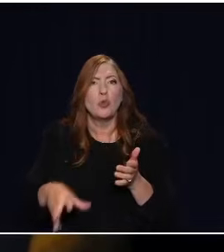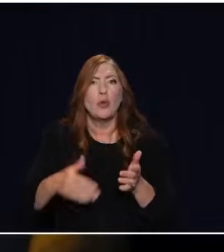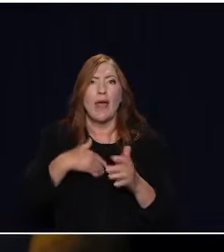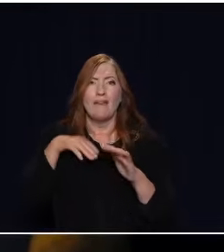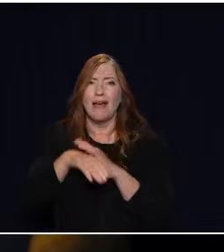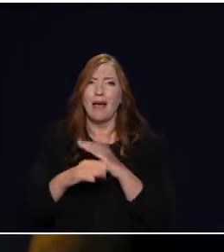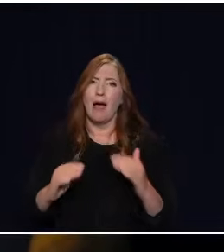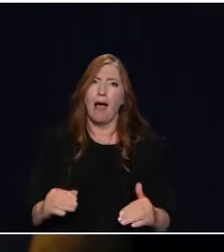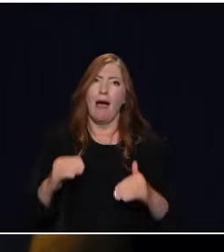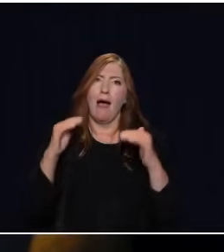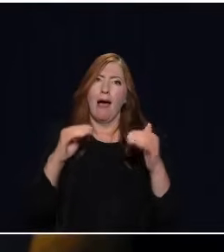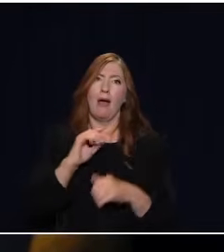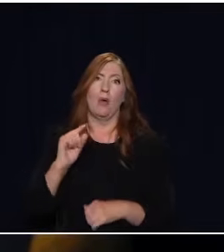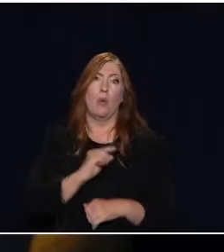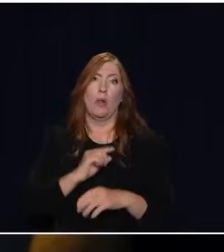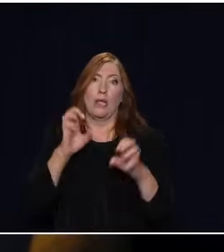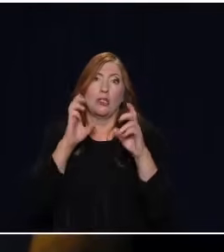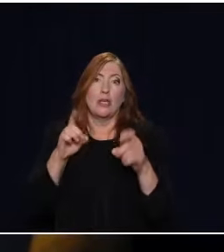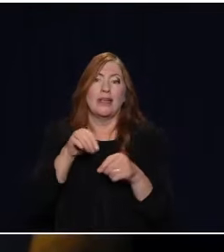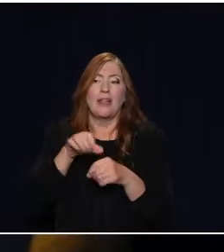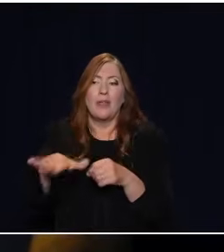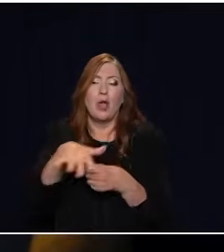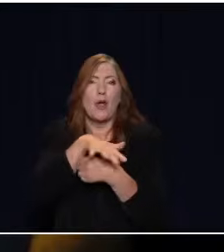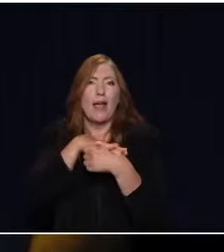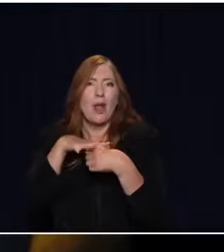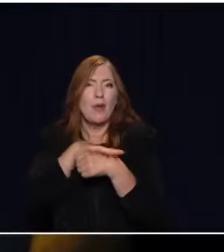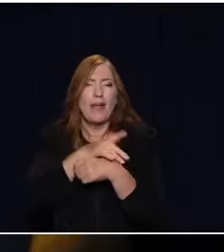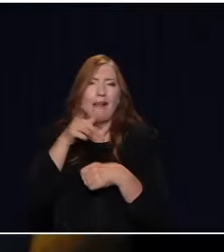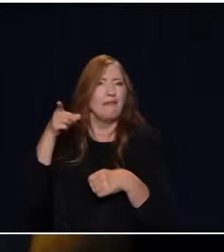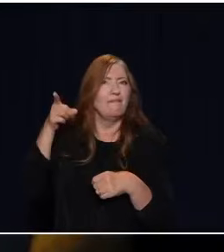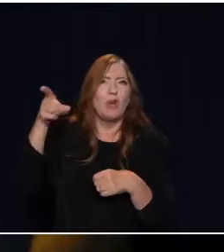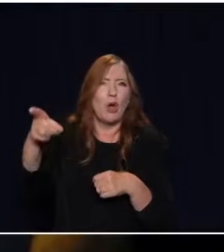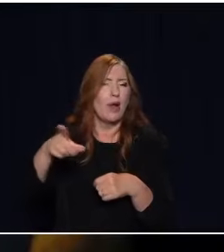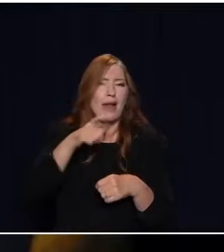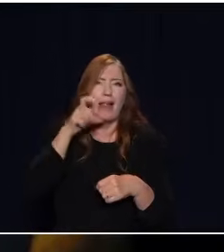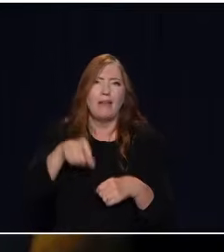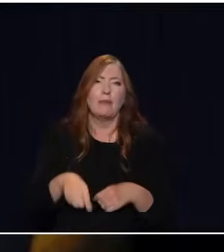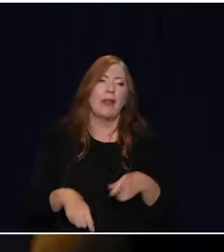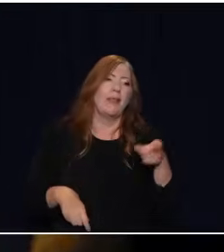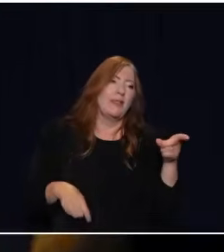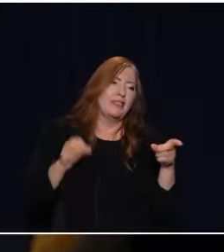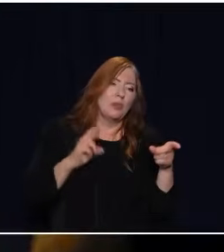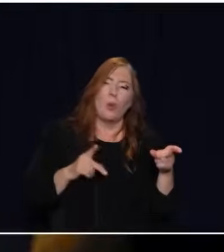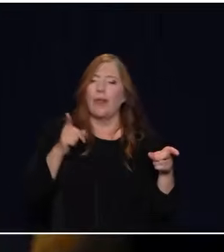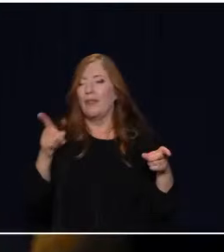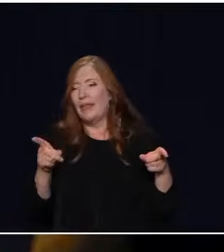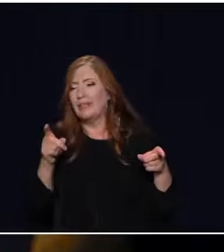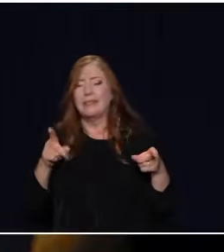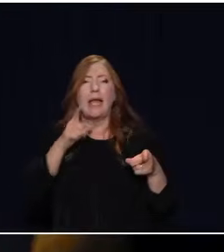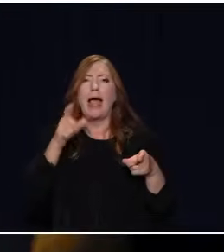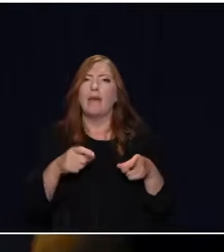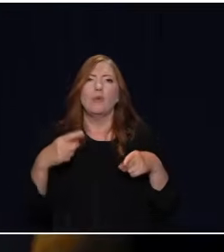MAKE SURE EVERY KID NO MATTER THEIR ZIP CODE, EVERY STUDENT HAS ACCESS TO A HIGH QUALITY